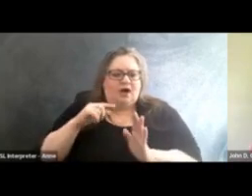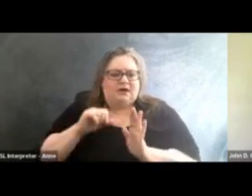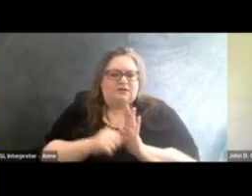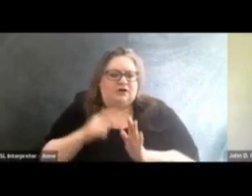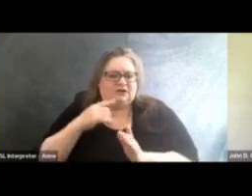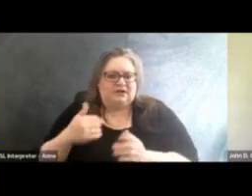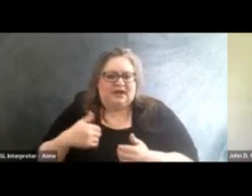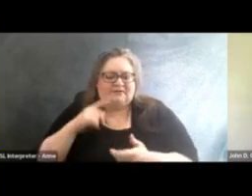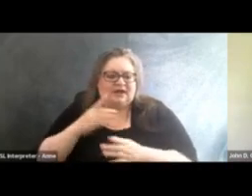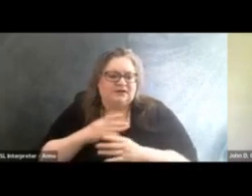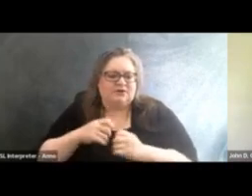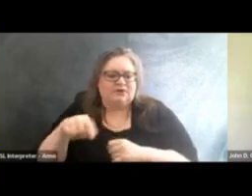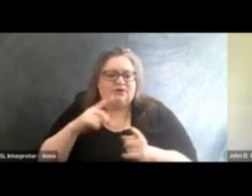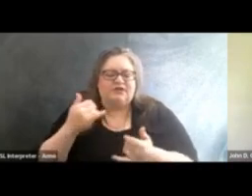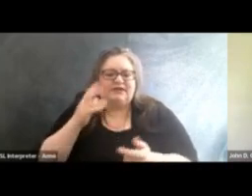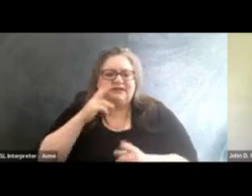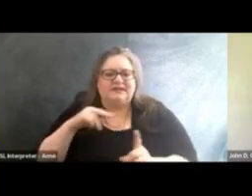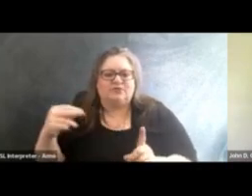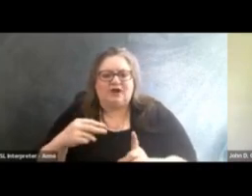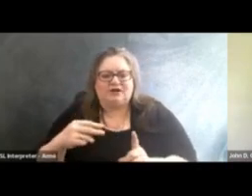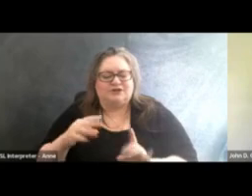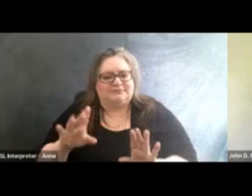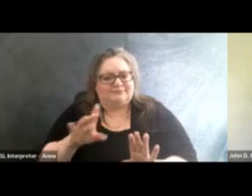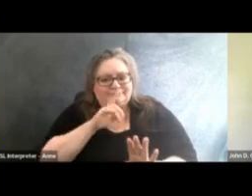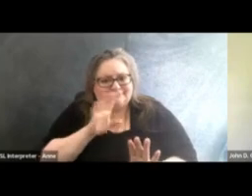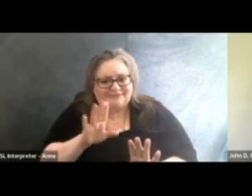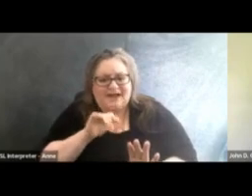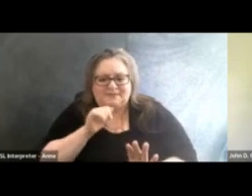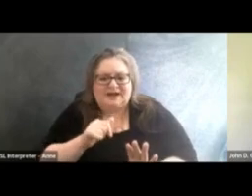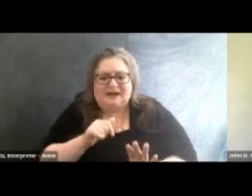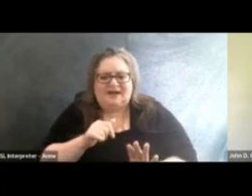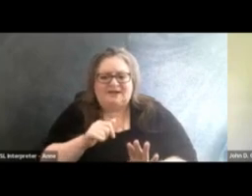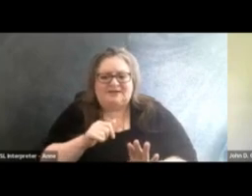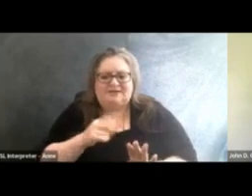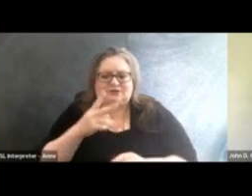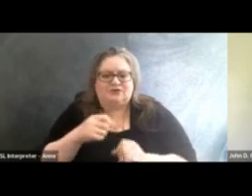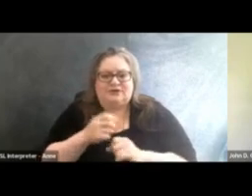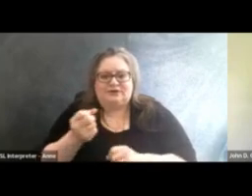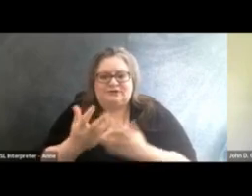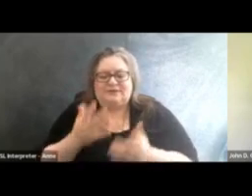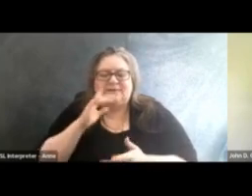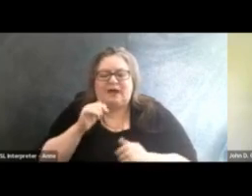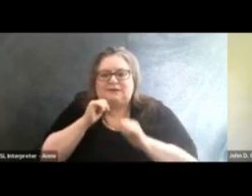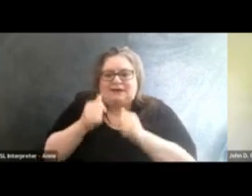this is really on the impression side. I'm not two years from now. I may deny all of this, but